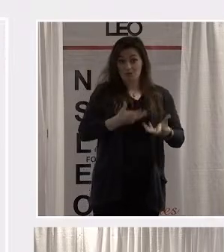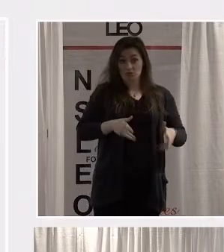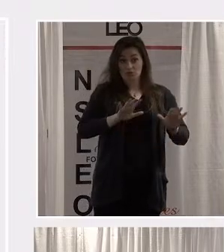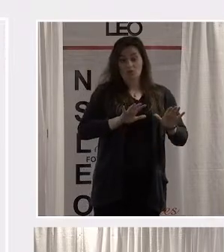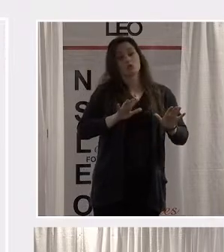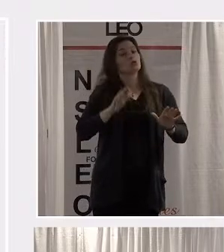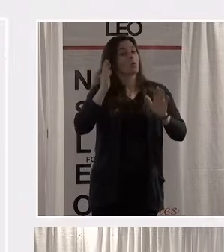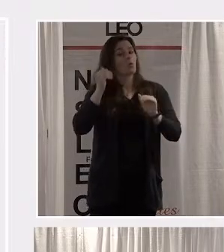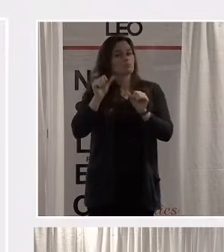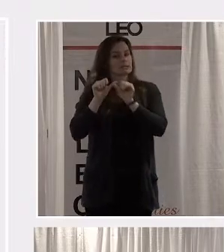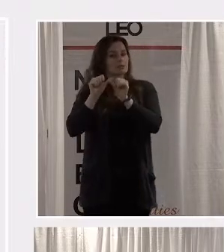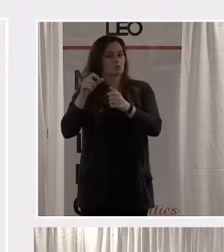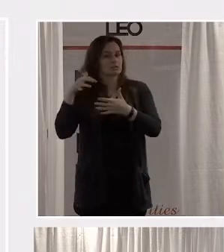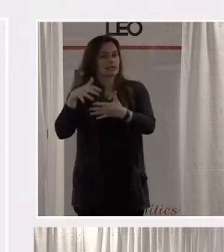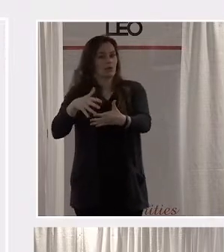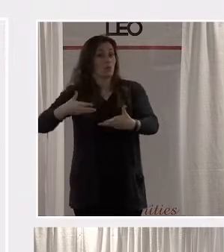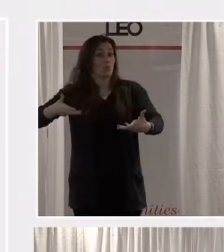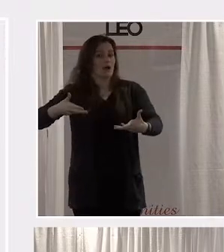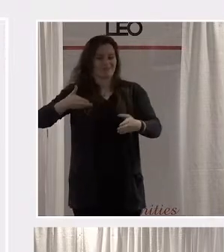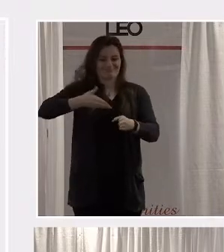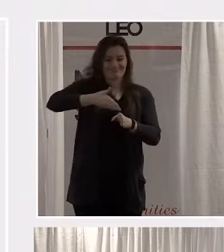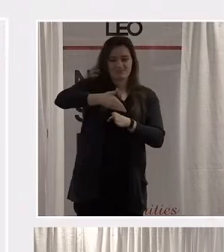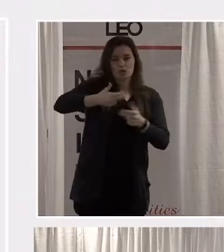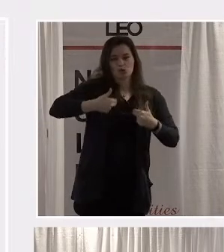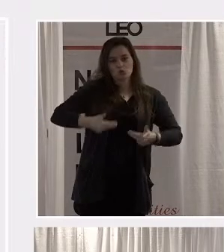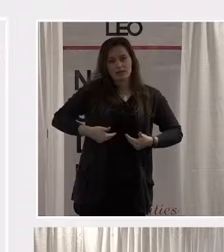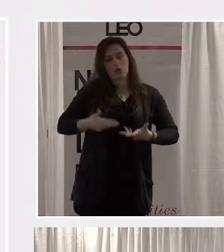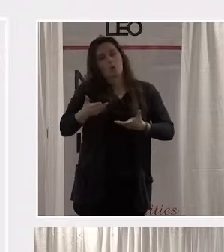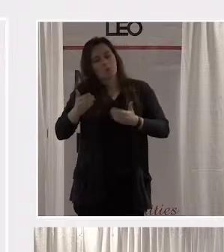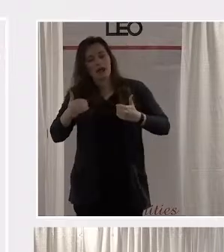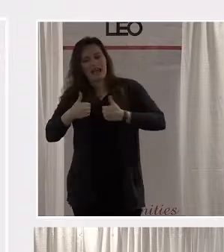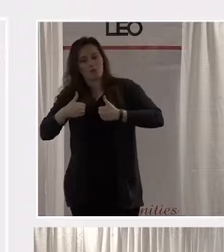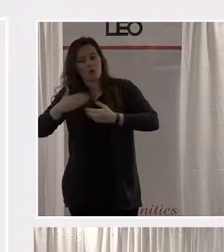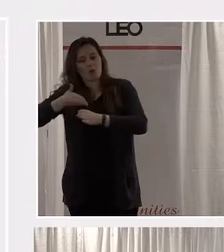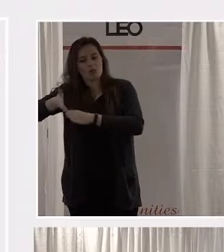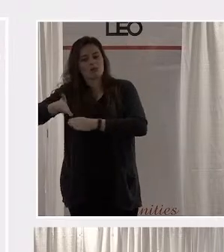EITHER HUMAN OR ANIMAL MEDICINE, THOUGH SHE HASN'T DECIDED YET.